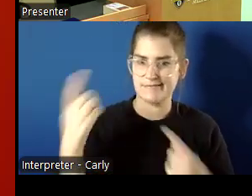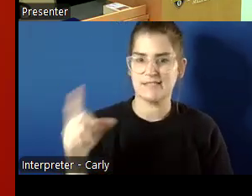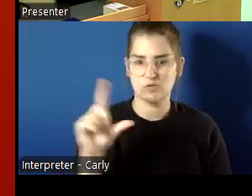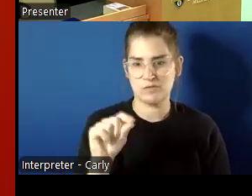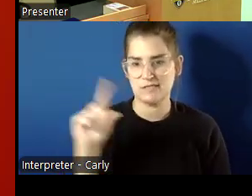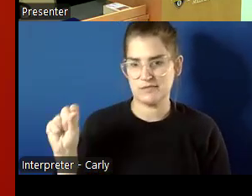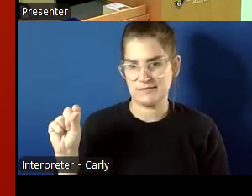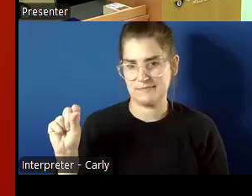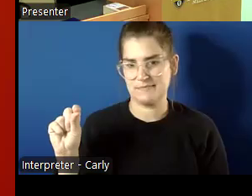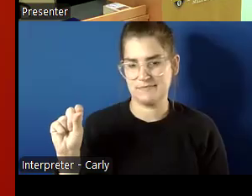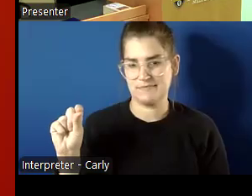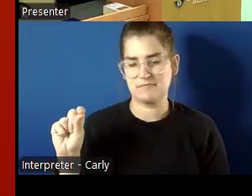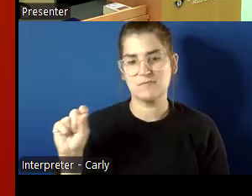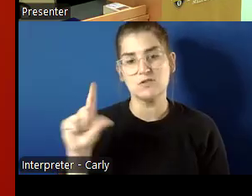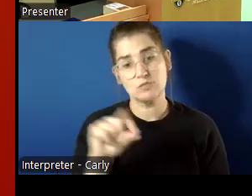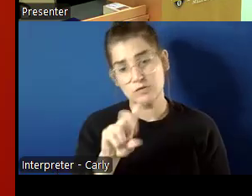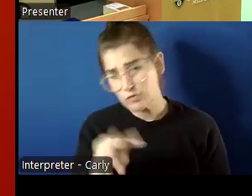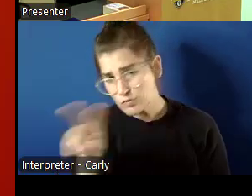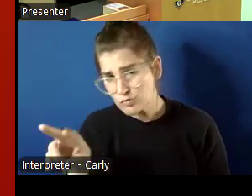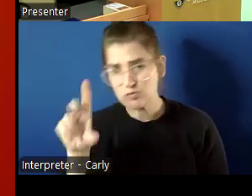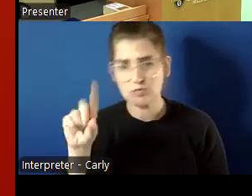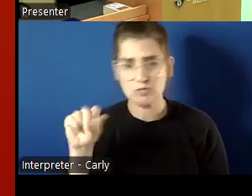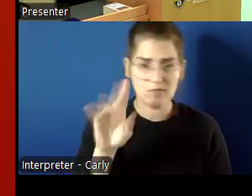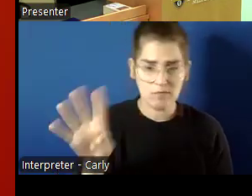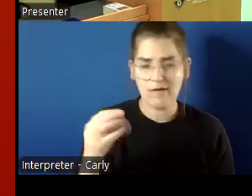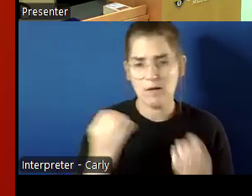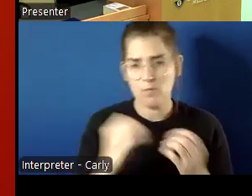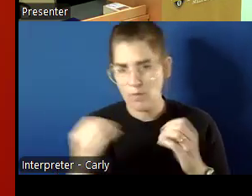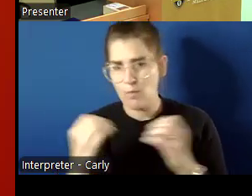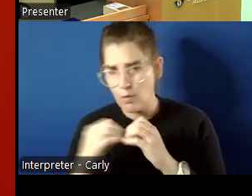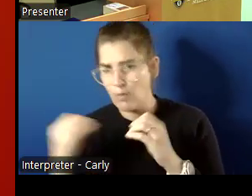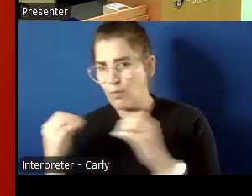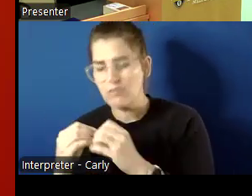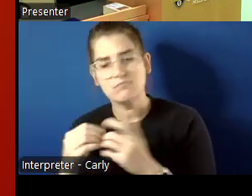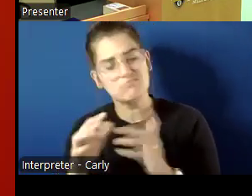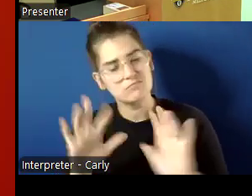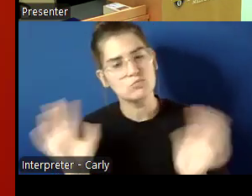more in 2022, more in 2024. I encourage you to research that. Do do some search put some